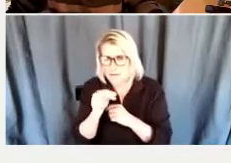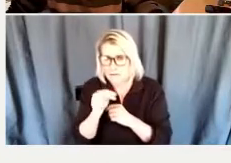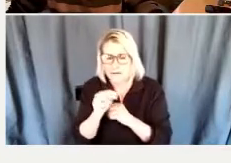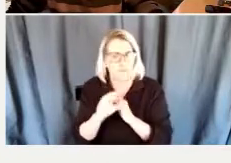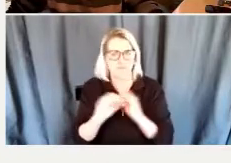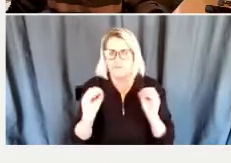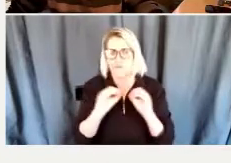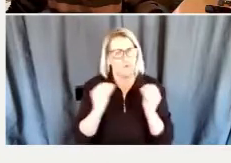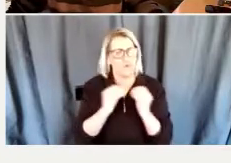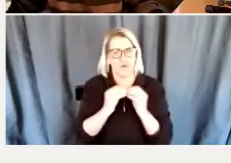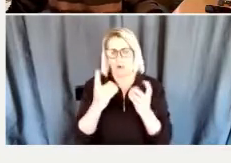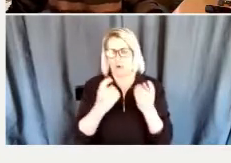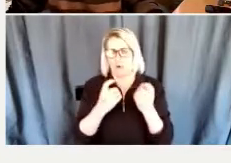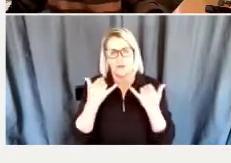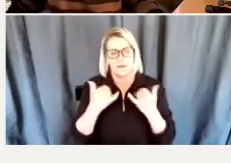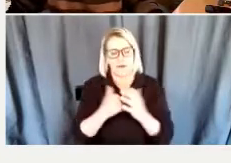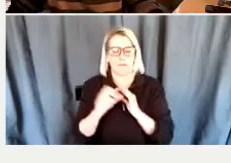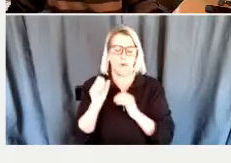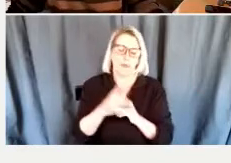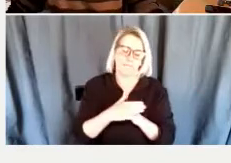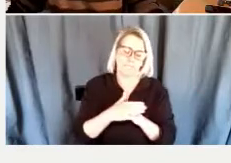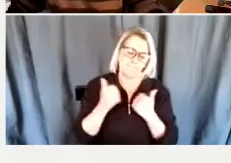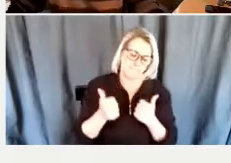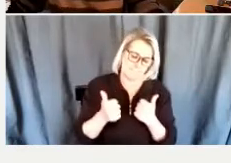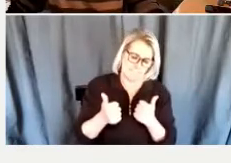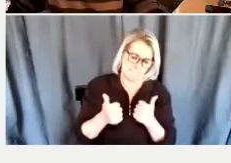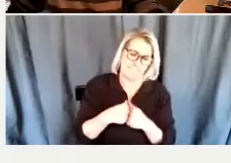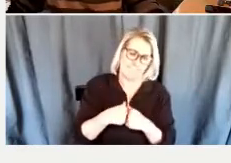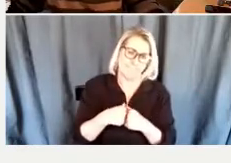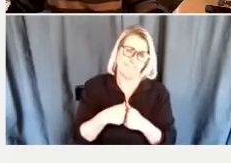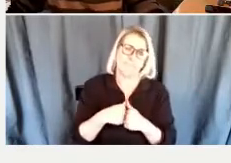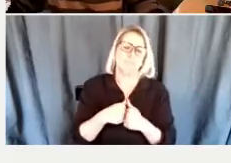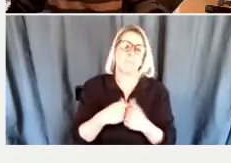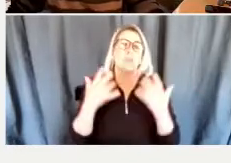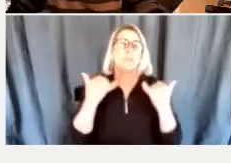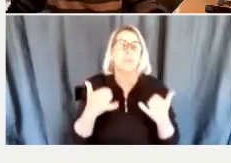at this time. 14:23:14 >> BIDYUT: Okay the next one is how